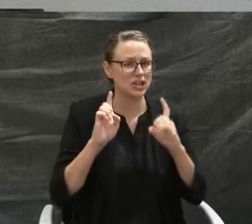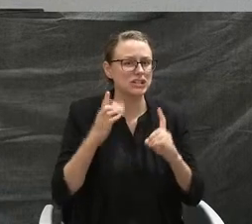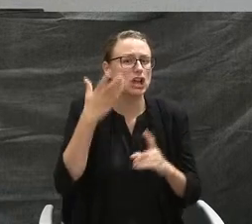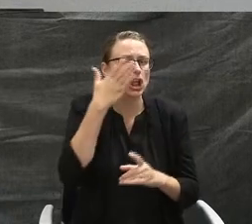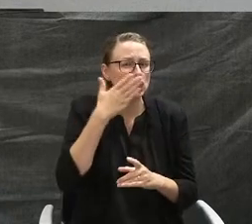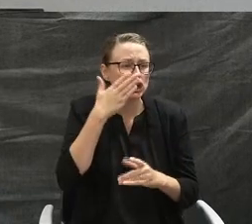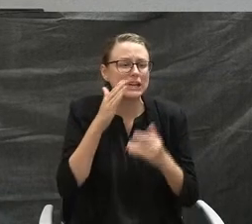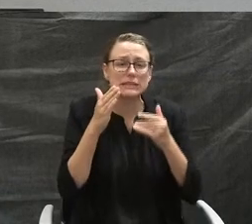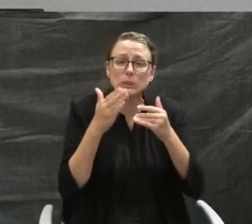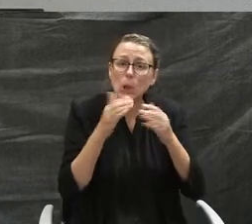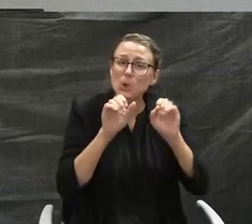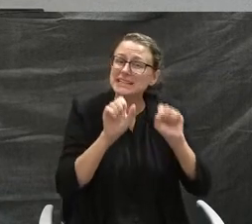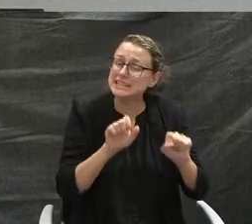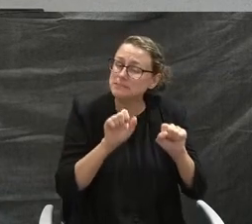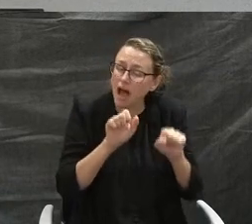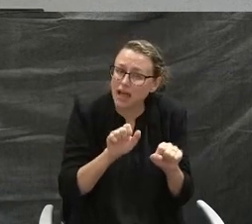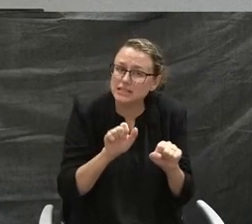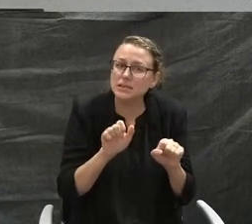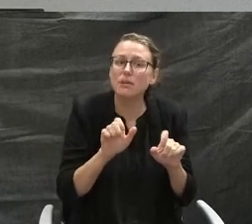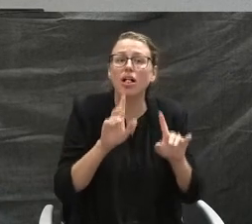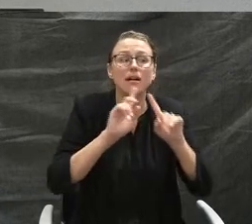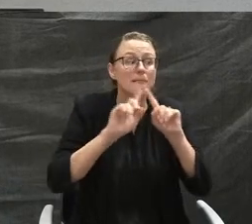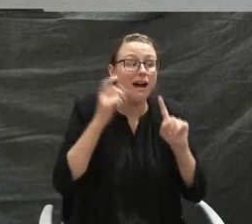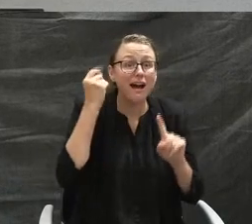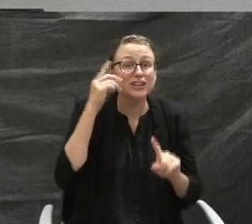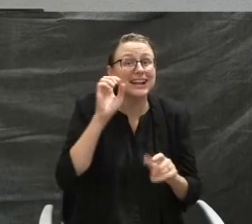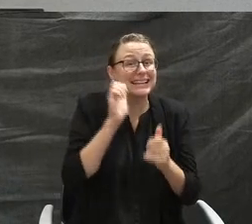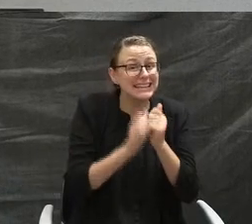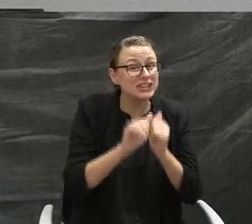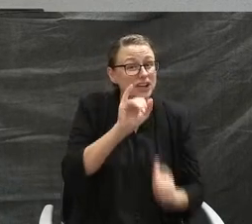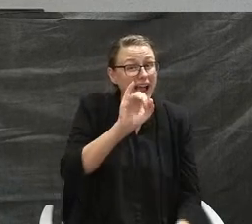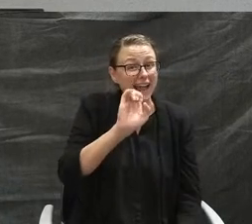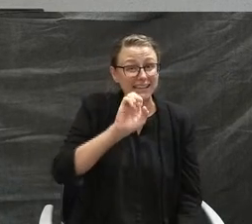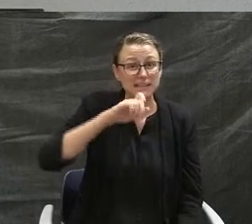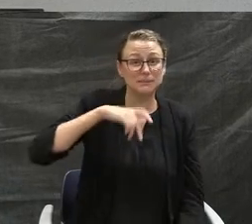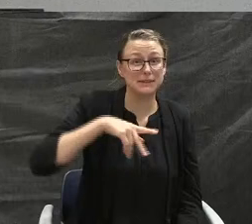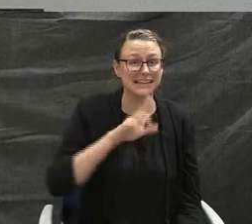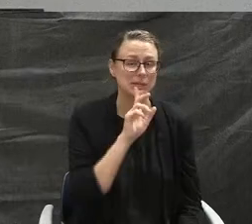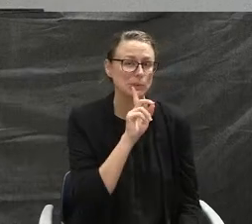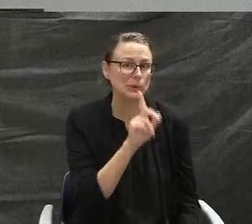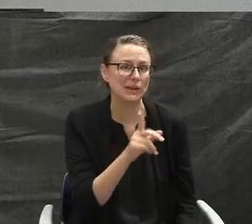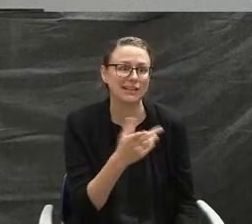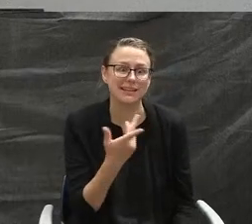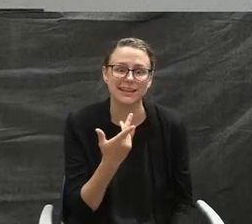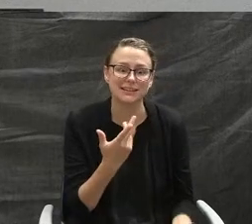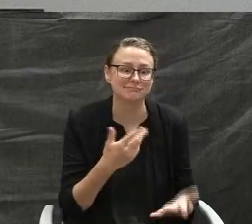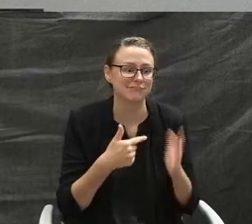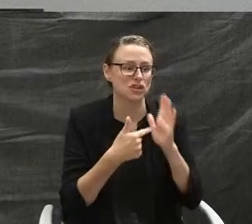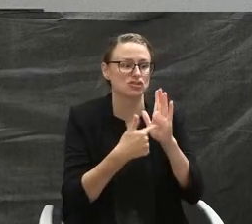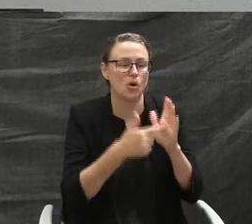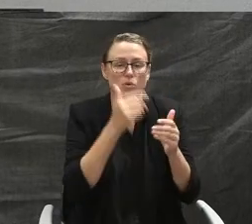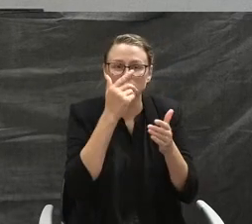each iep drives with that model looks like, so it's really hard to describe a general.